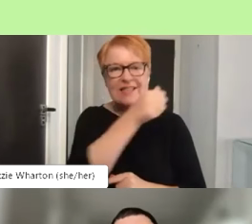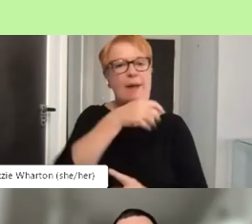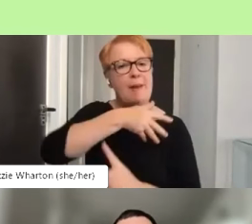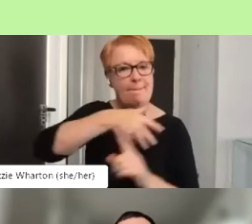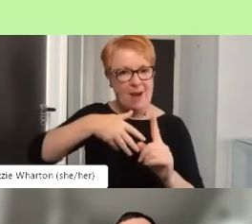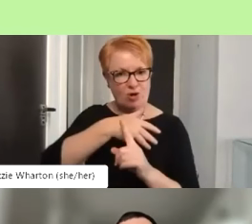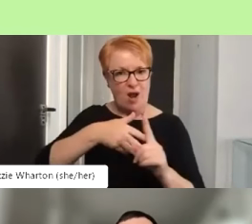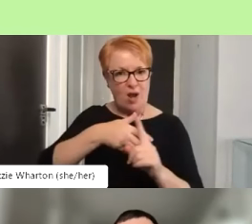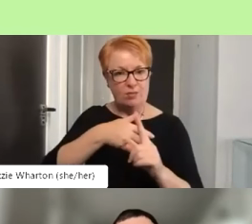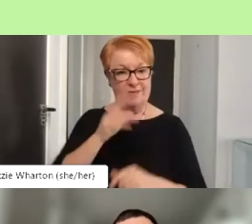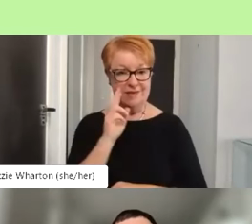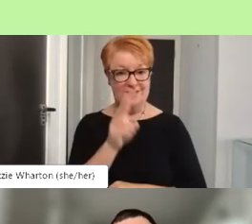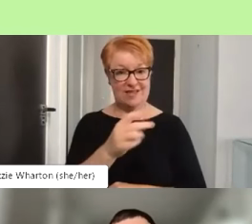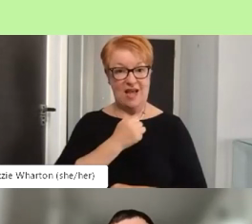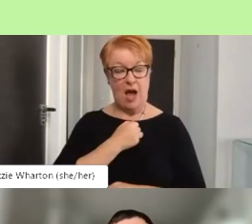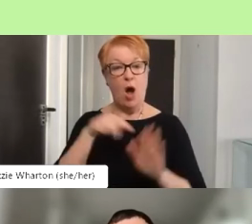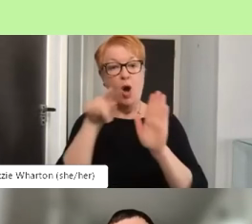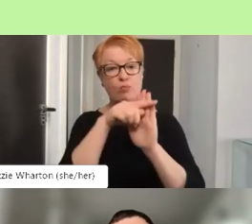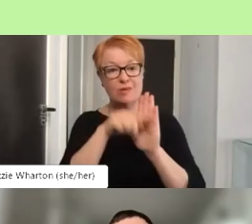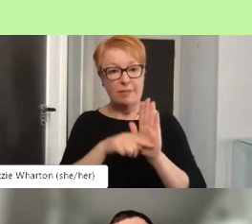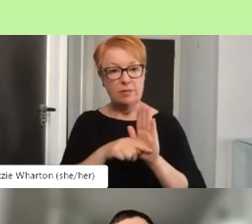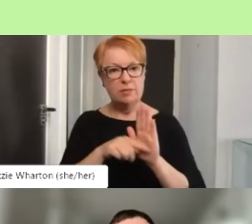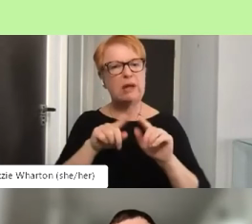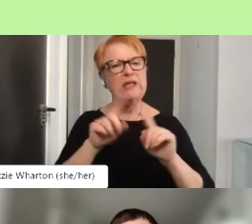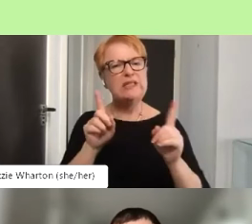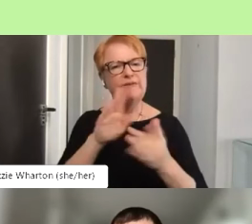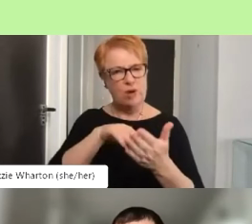since the beginning or the at the core of the idea.